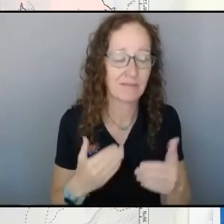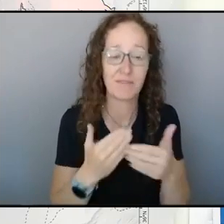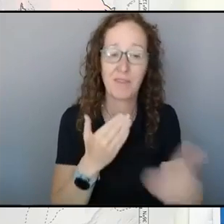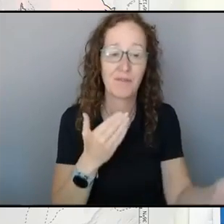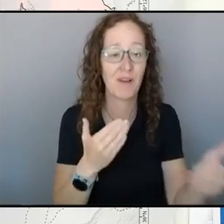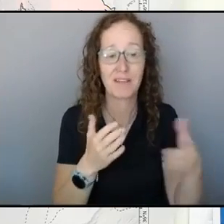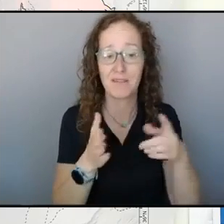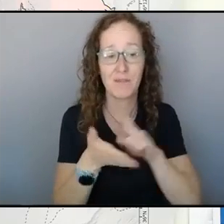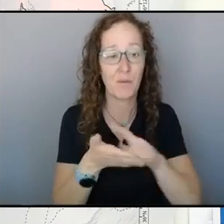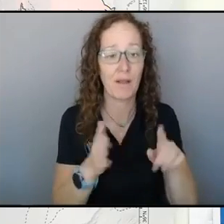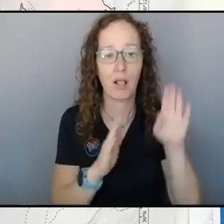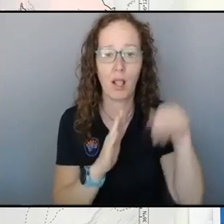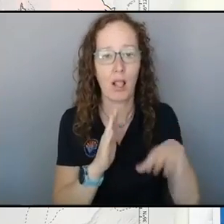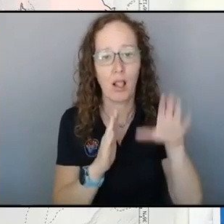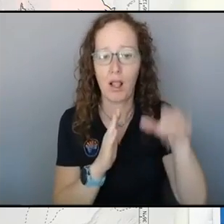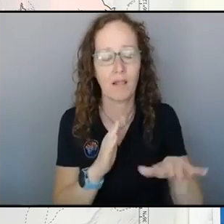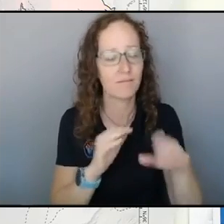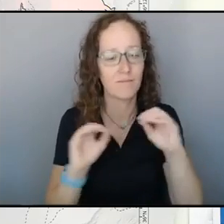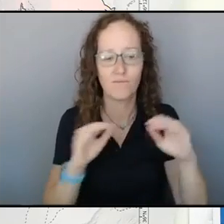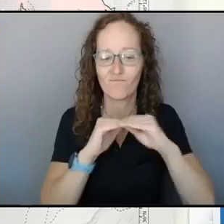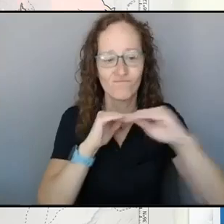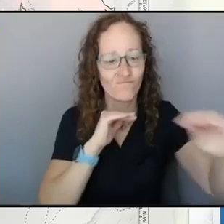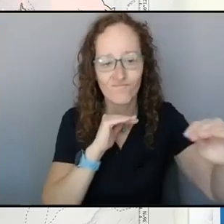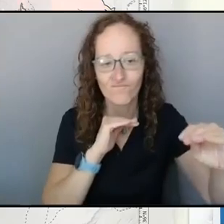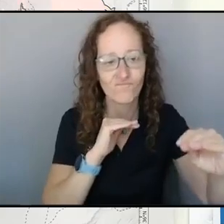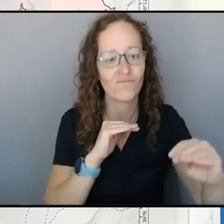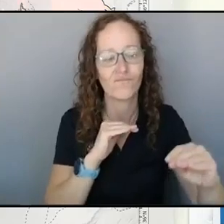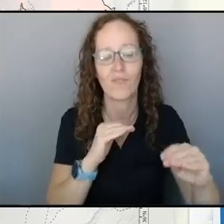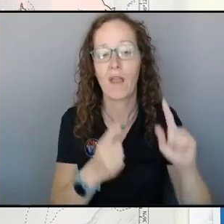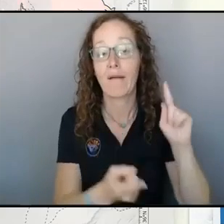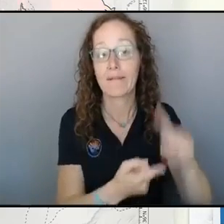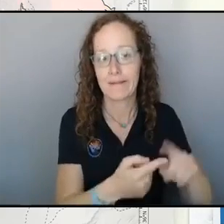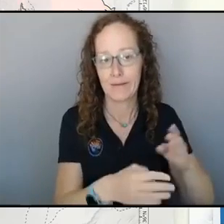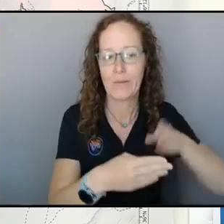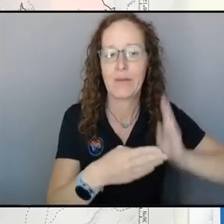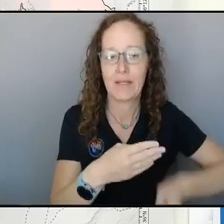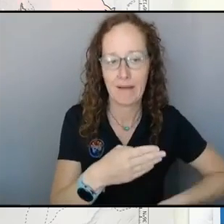get of the weekend. Continued strong winds: 20, gusts